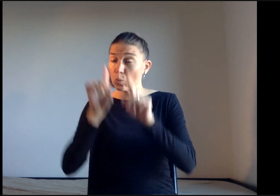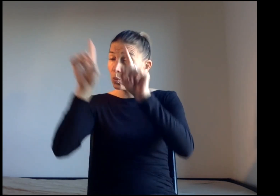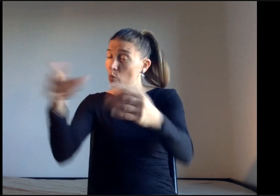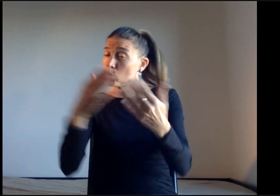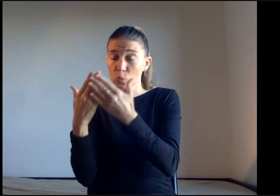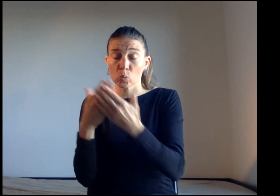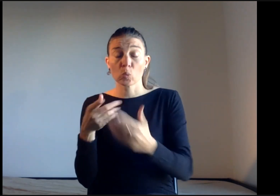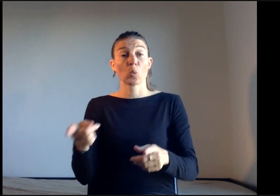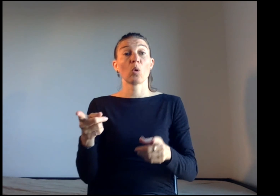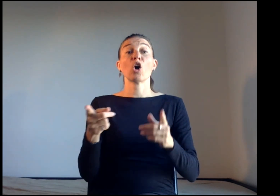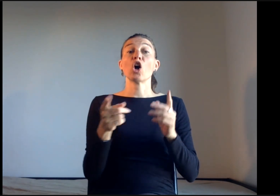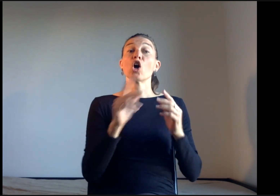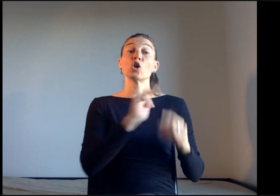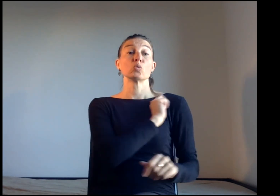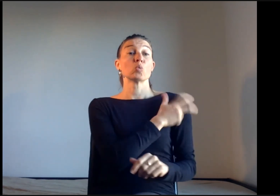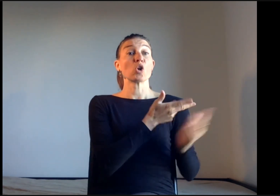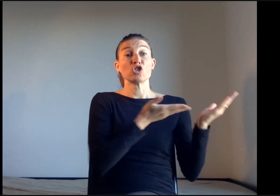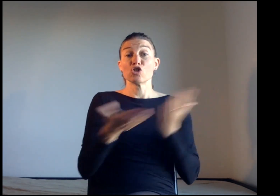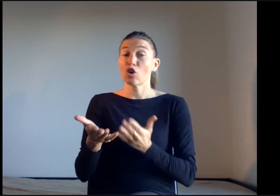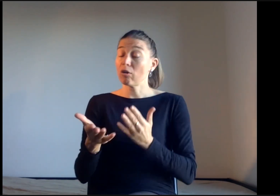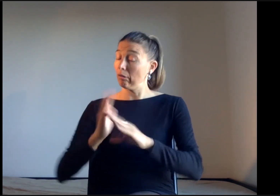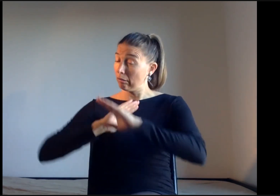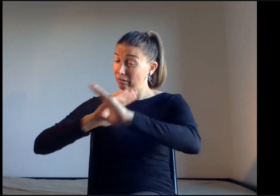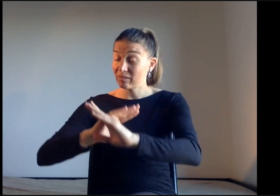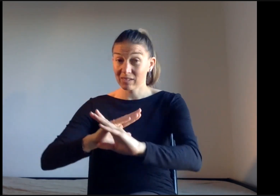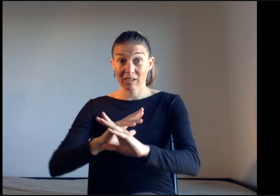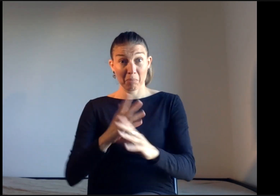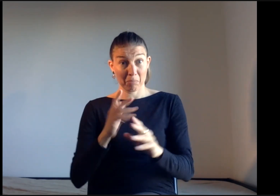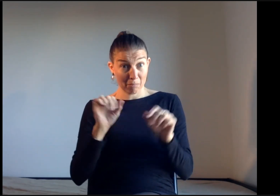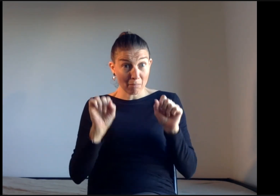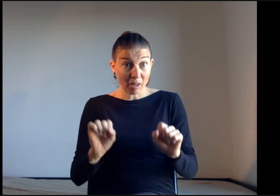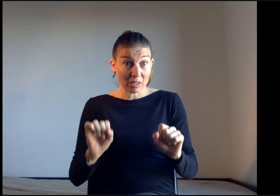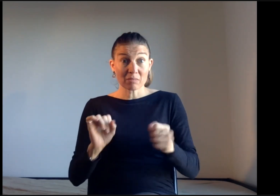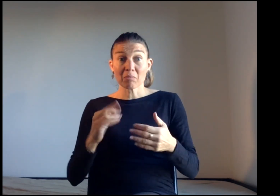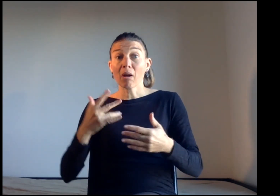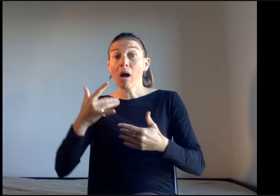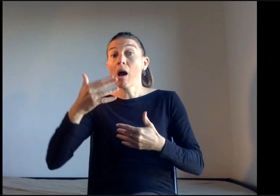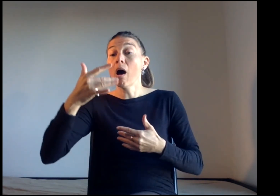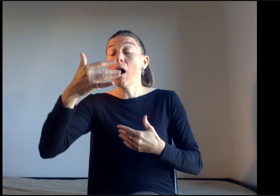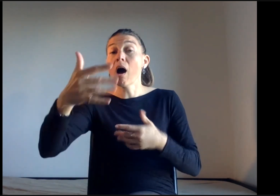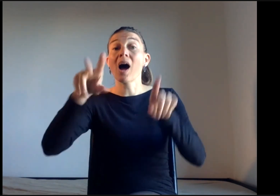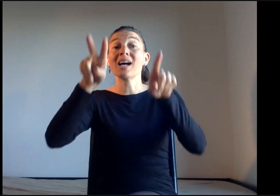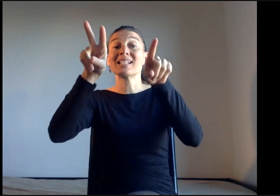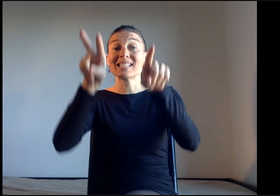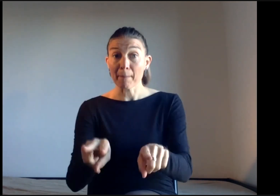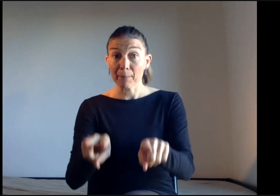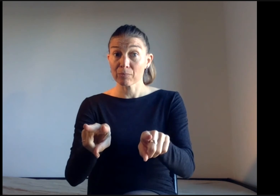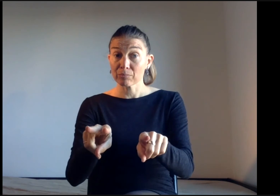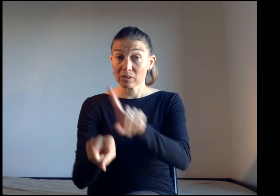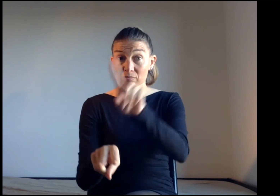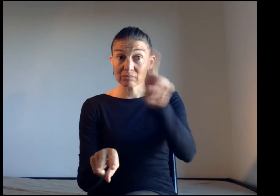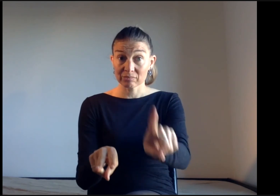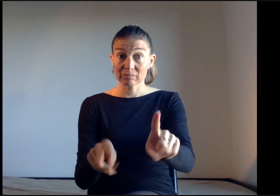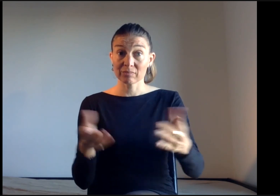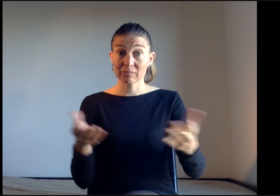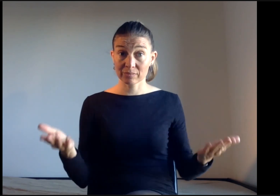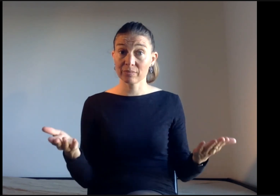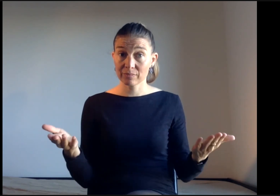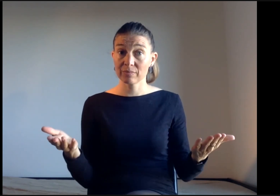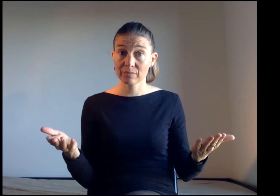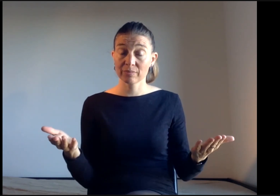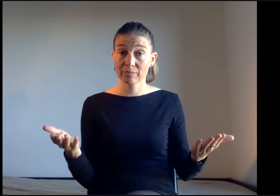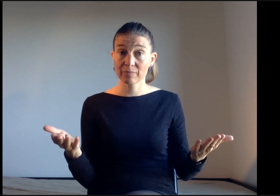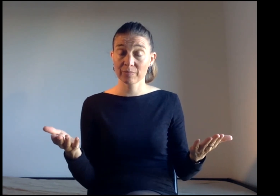As usual, this is our concern, that the adoption of security measures